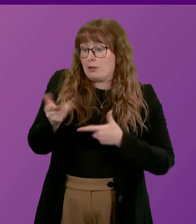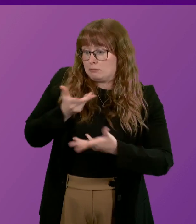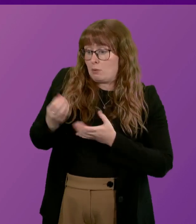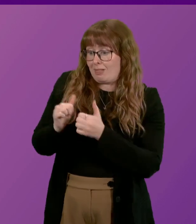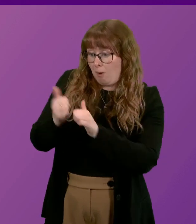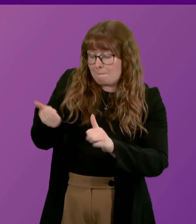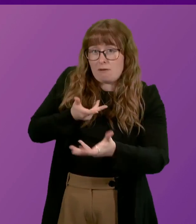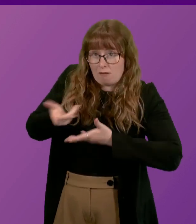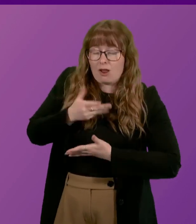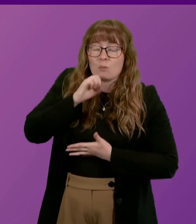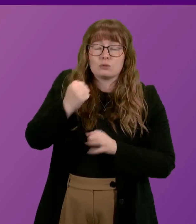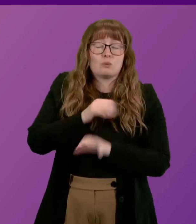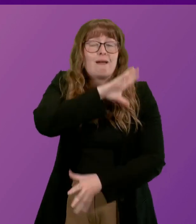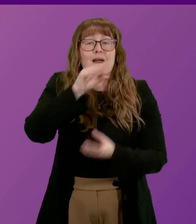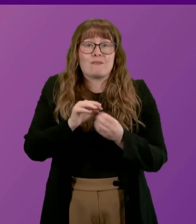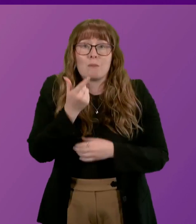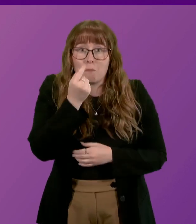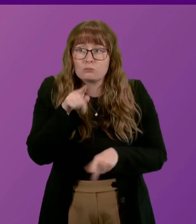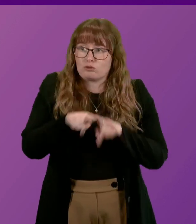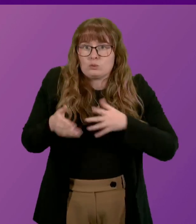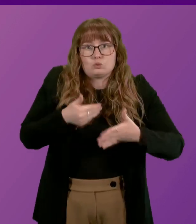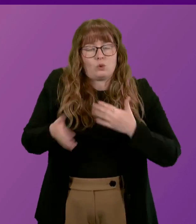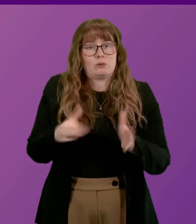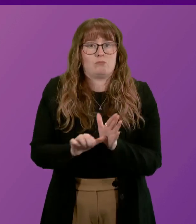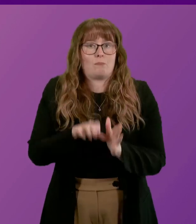will do everything that we can to address the situation.